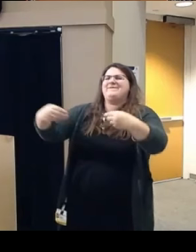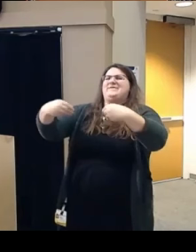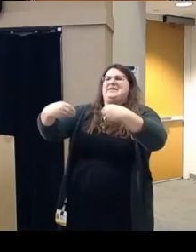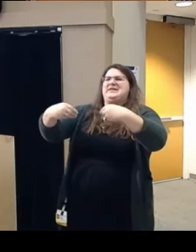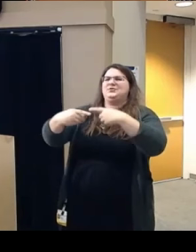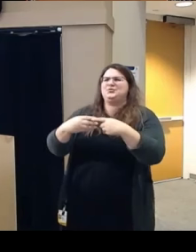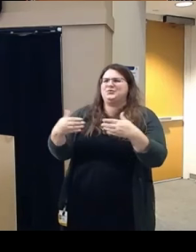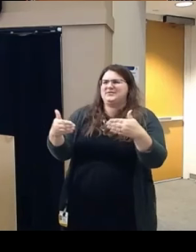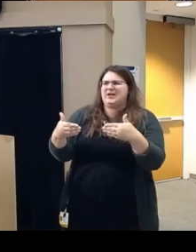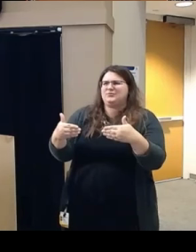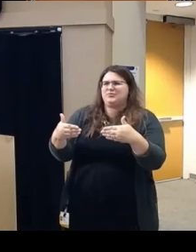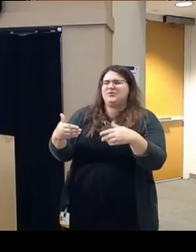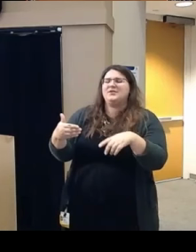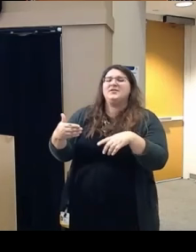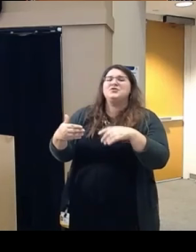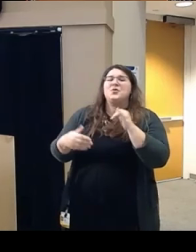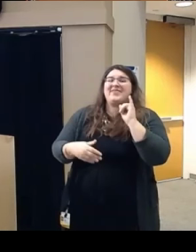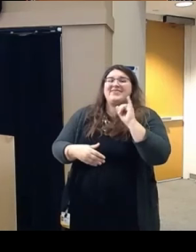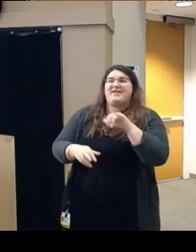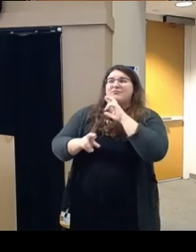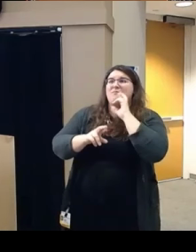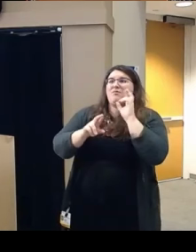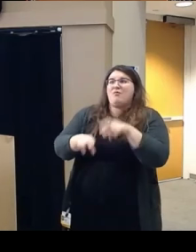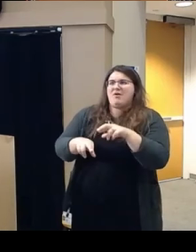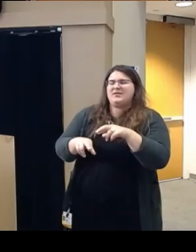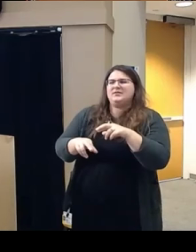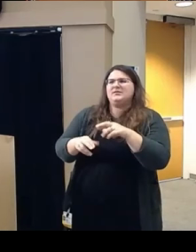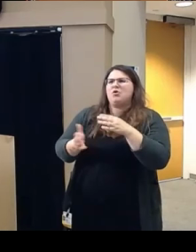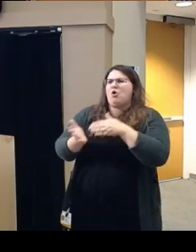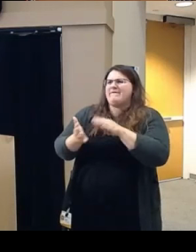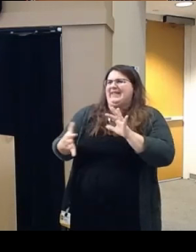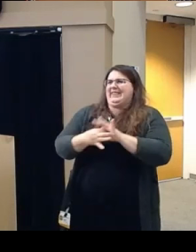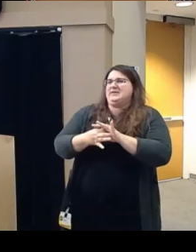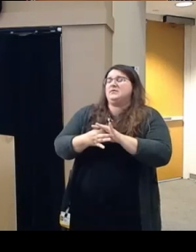but there will be a lot more reports that just exist as reports um that might not feed into a